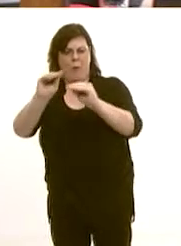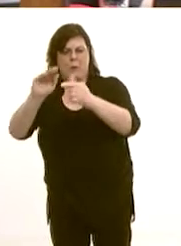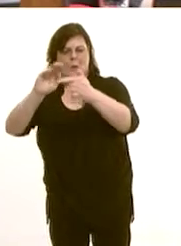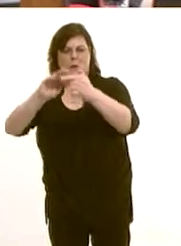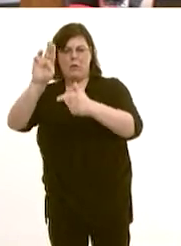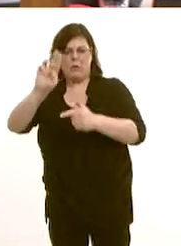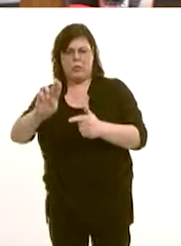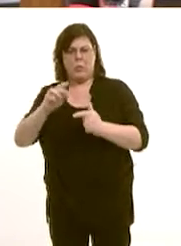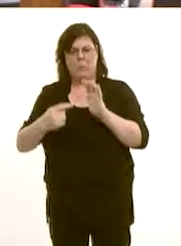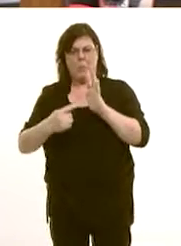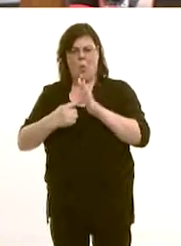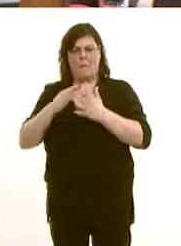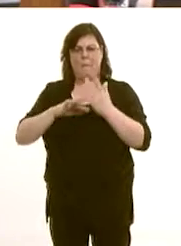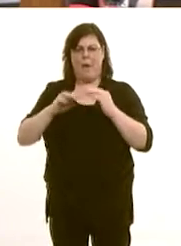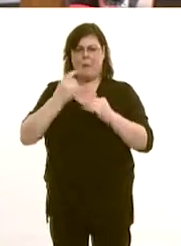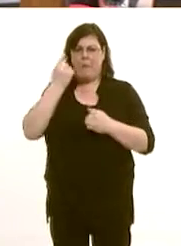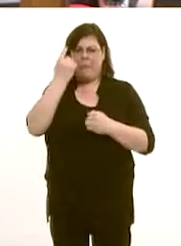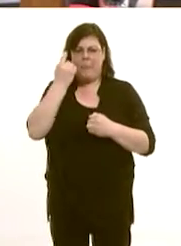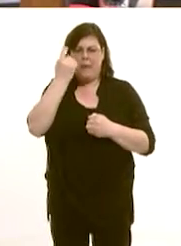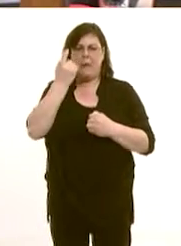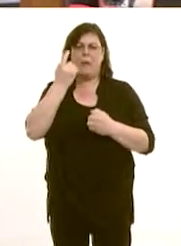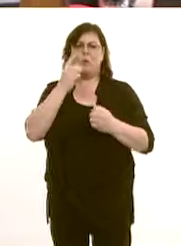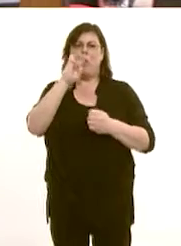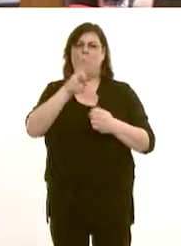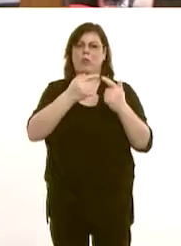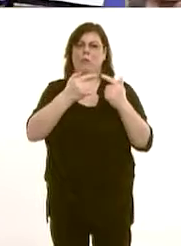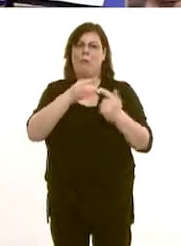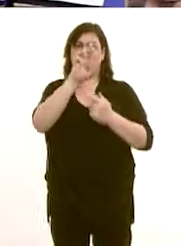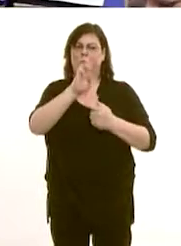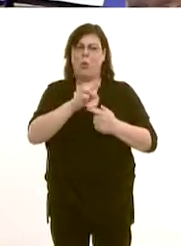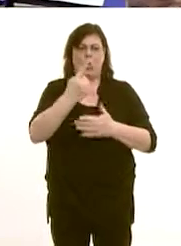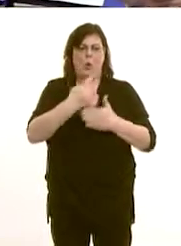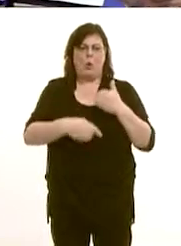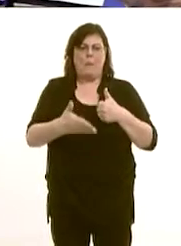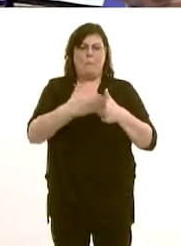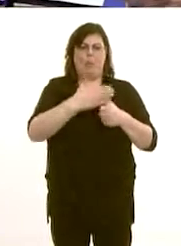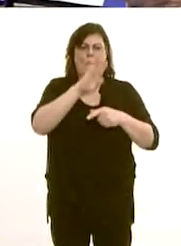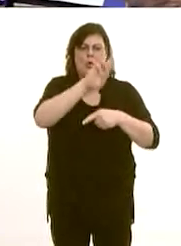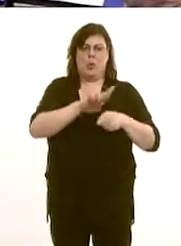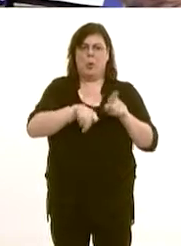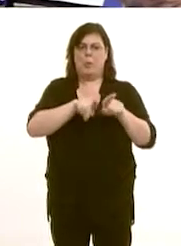education, not just in the primary sector, because we know that we lose children after the primary stage, but throughout the whole of the child’s education.